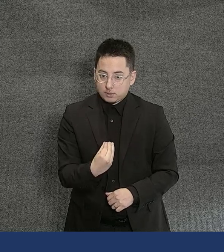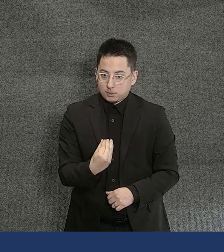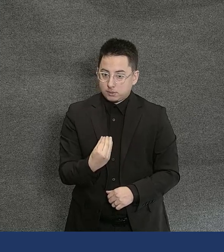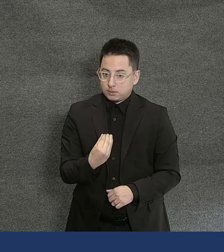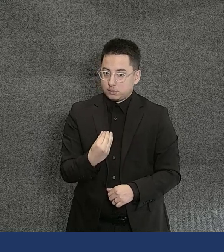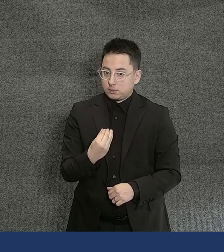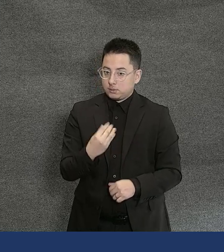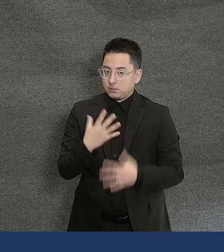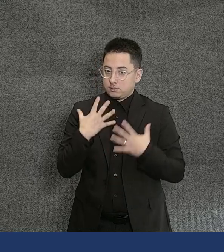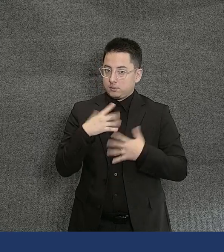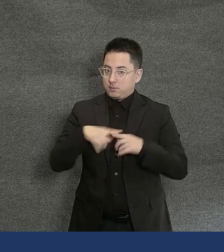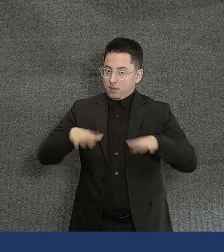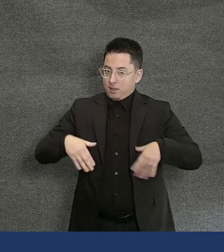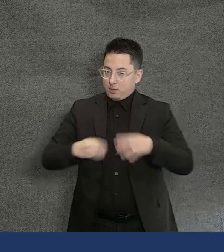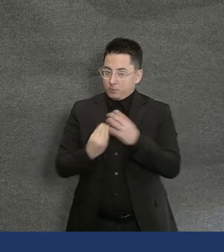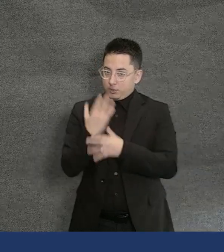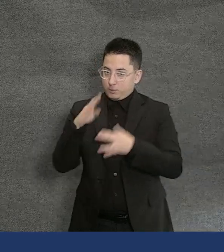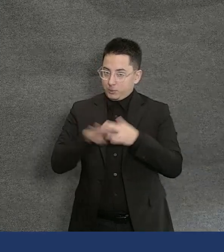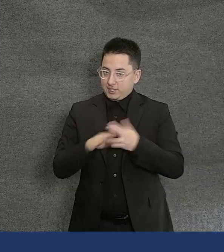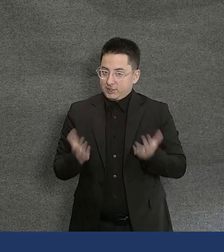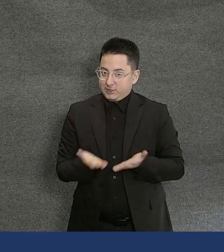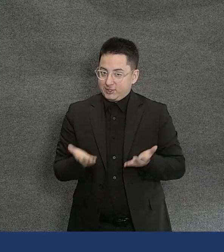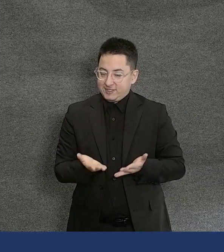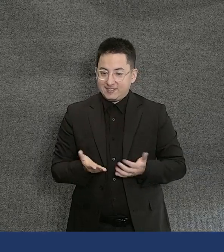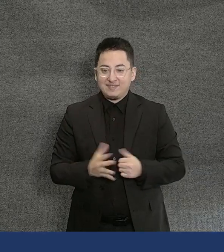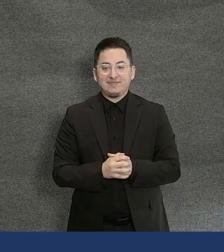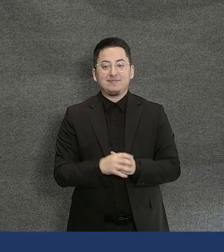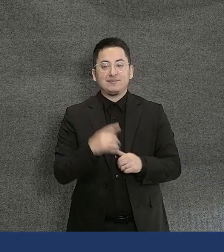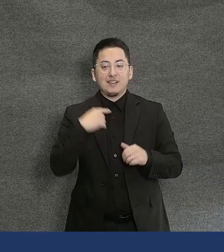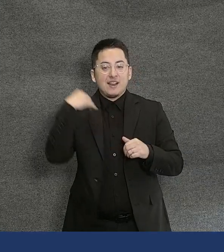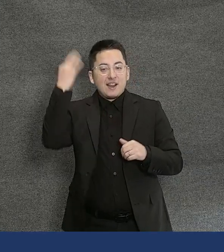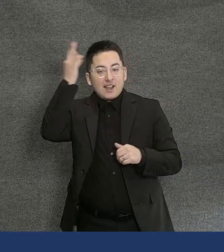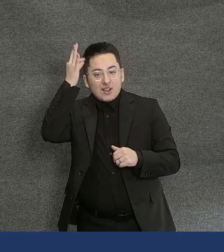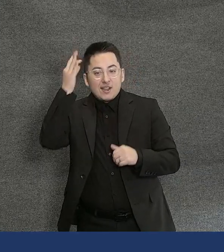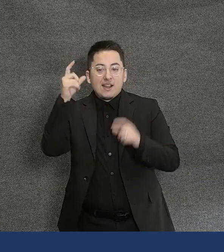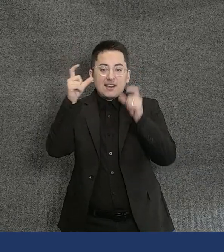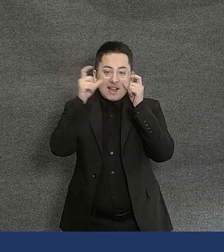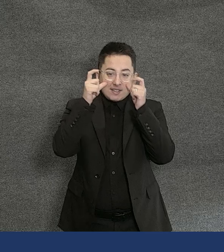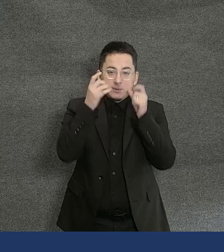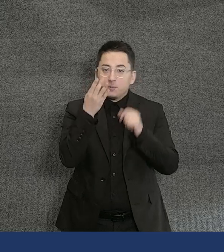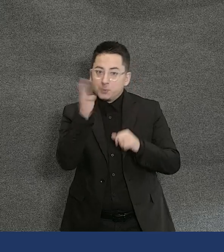I have blonde hair. I wear big blue glasses and I'm wearing a black flower shirt.